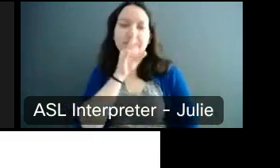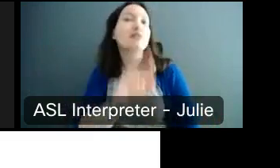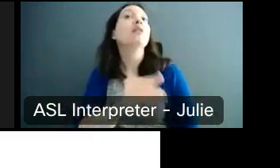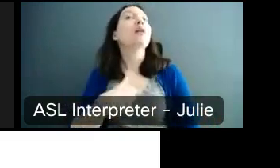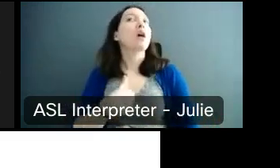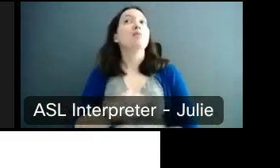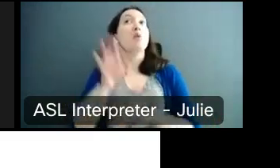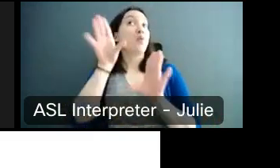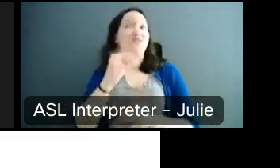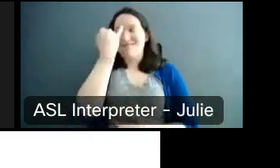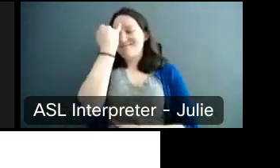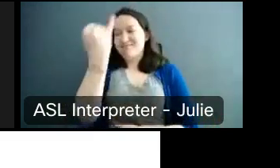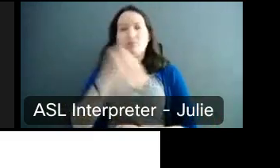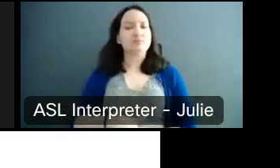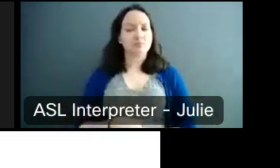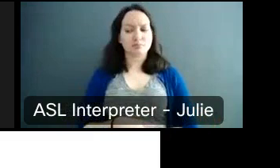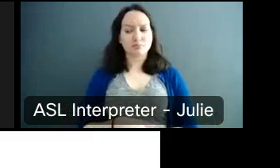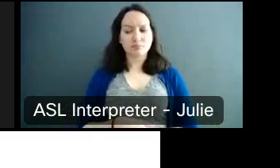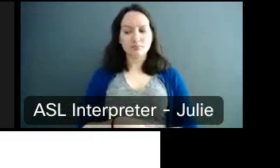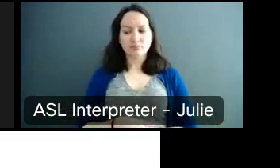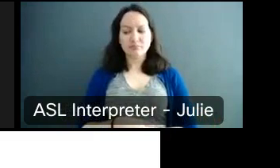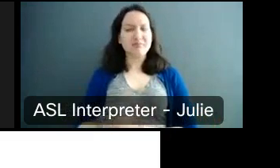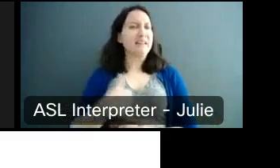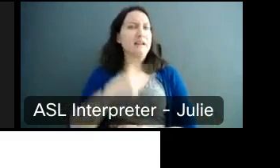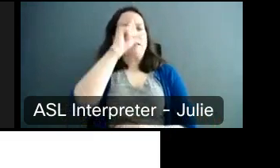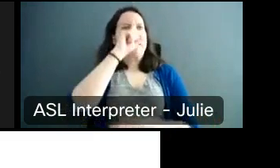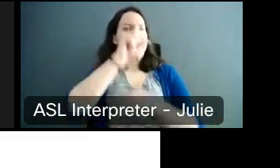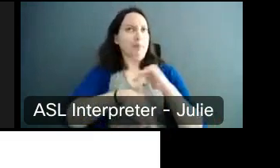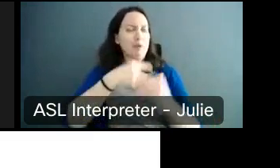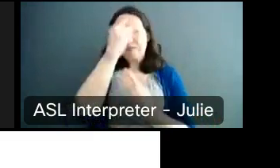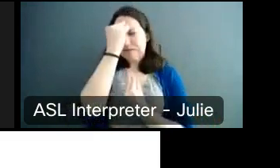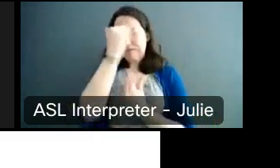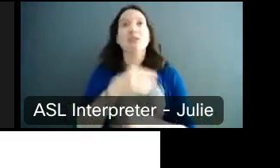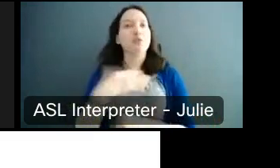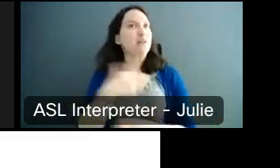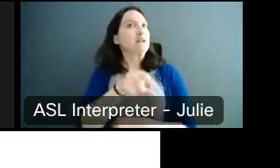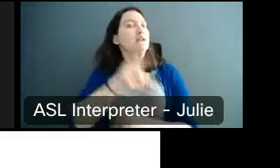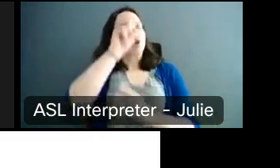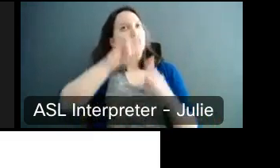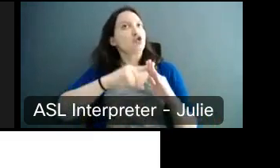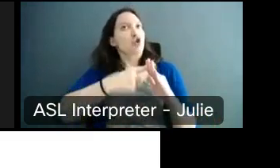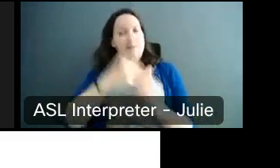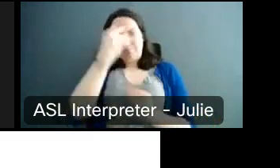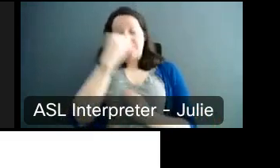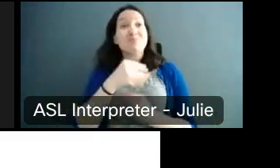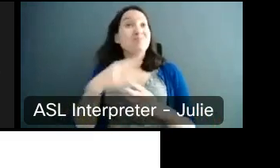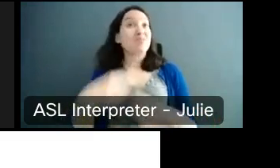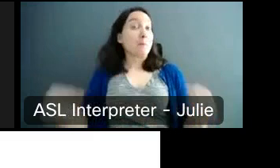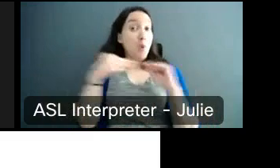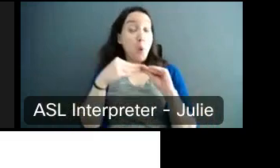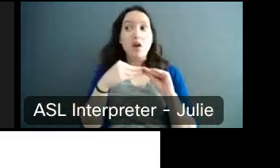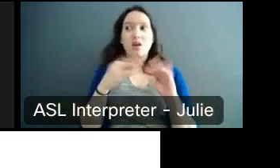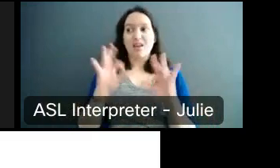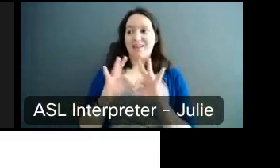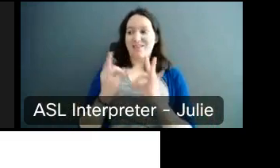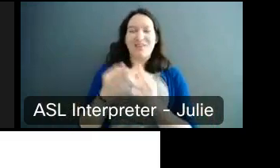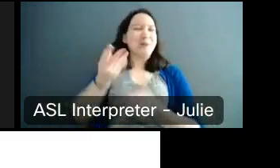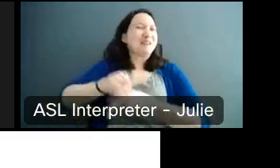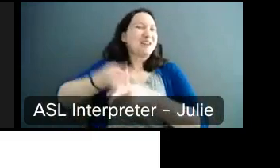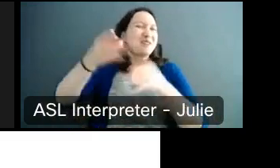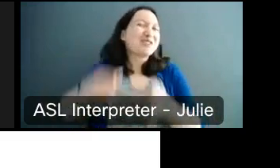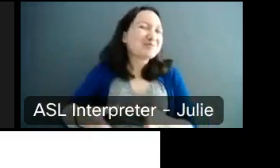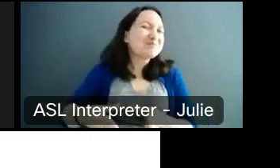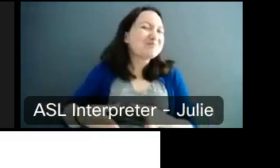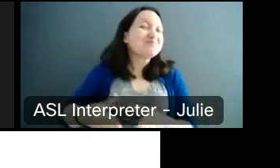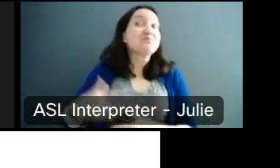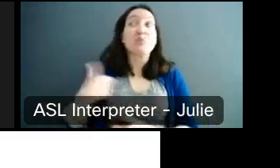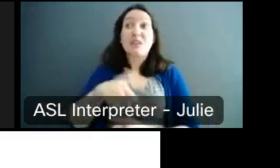We're not thinking we haven't been thinking about it. I think we'll start thinking about it. I think and extension of that is is the family caregiver. Yeah. Mm. Hmm. Uh, are we doing enough to.